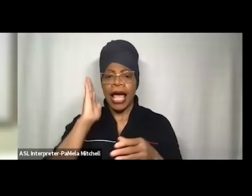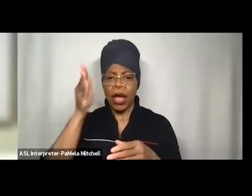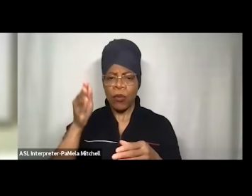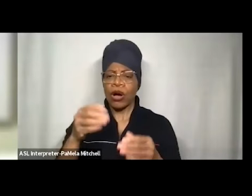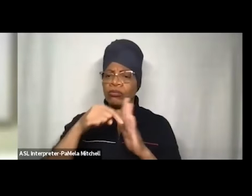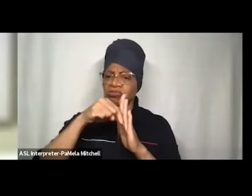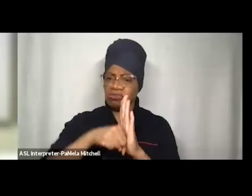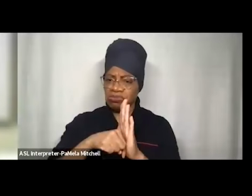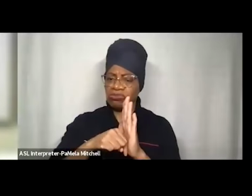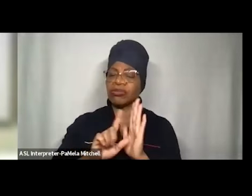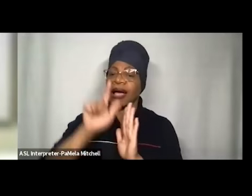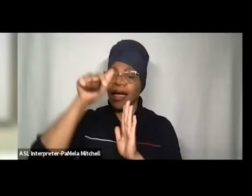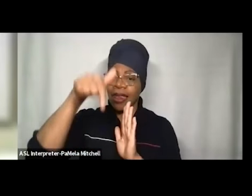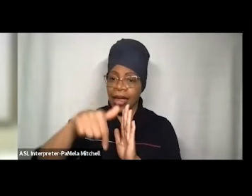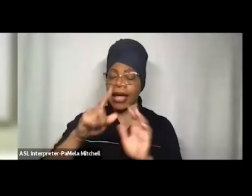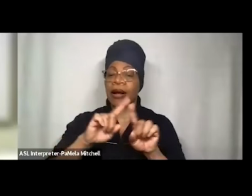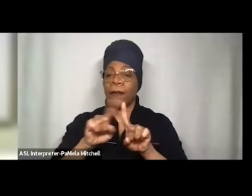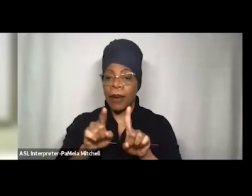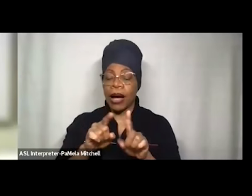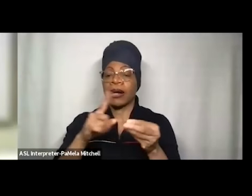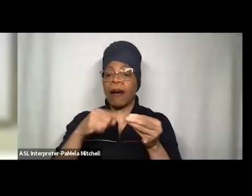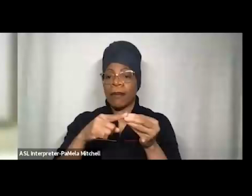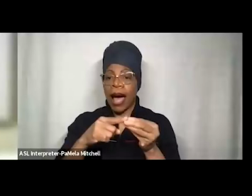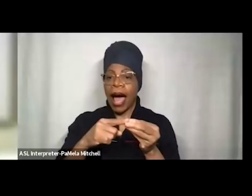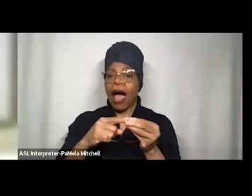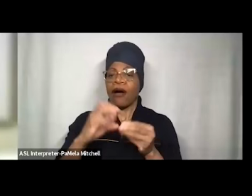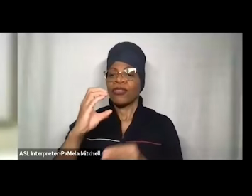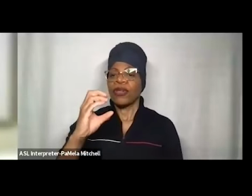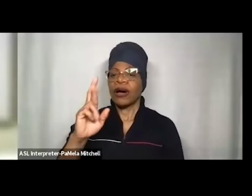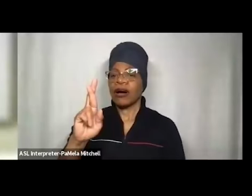but certainly information about criminal risk for future recidivism,